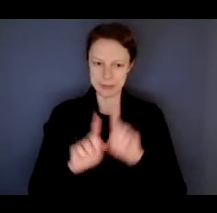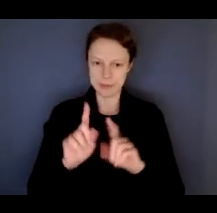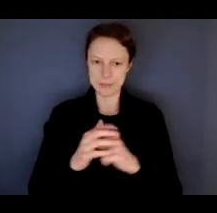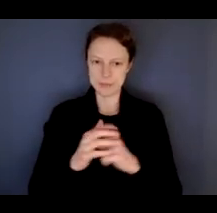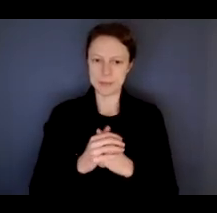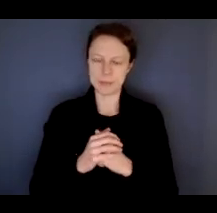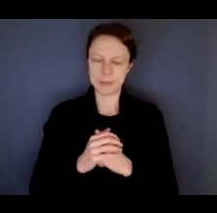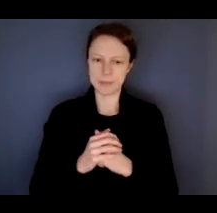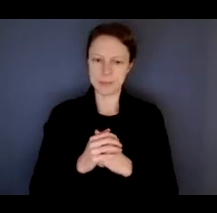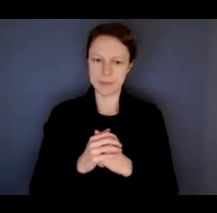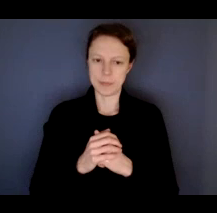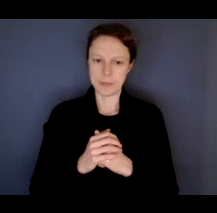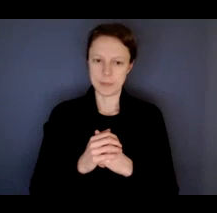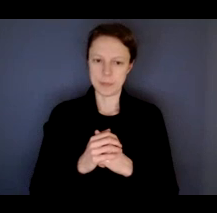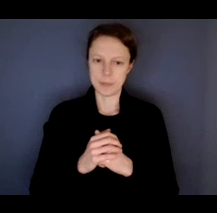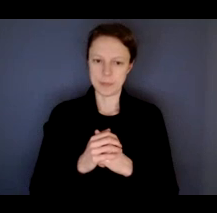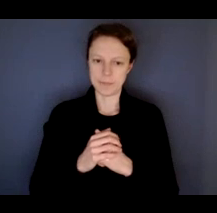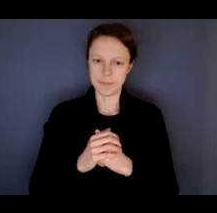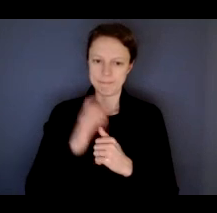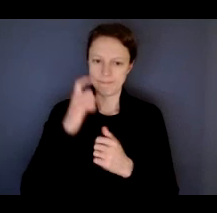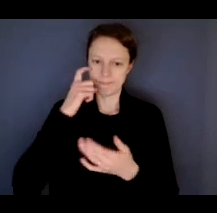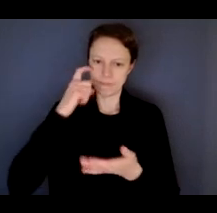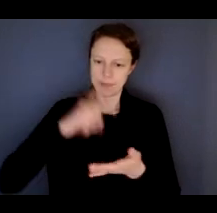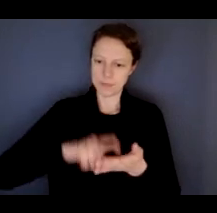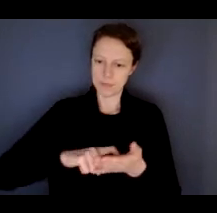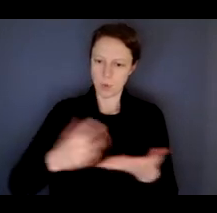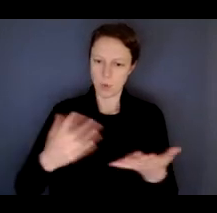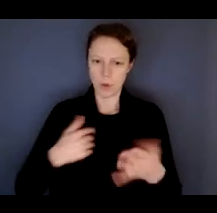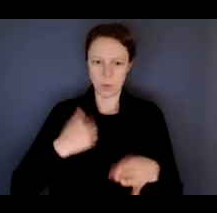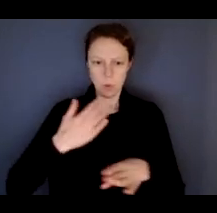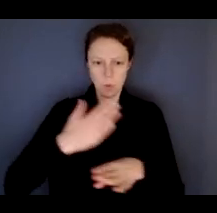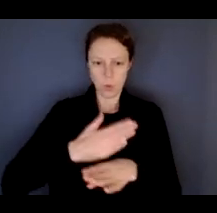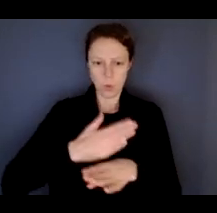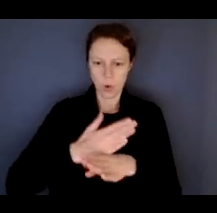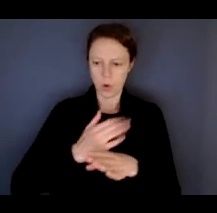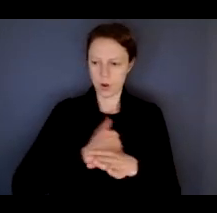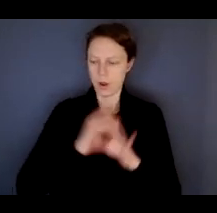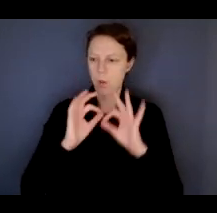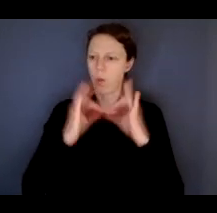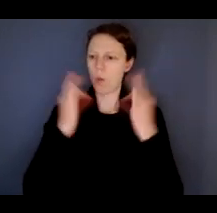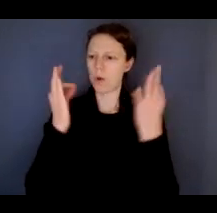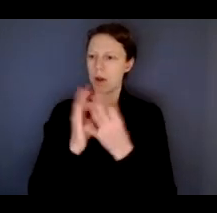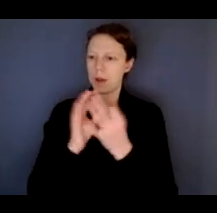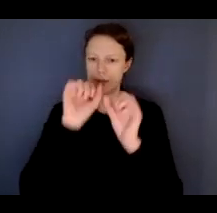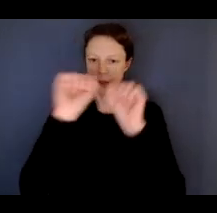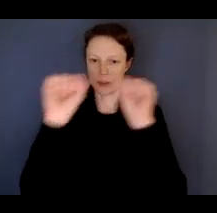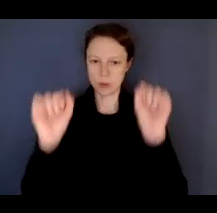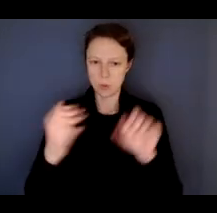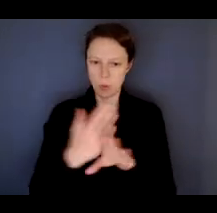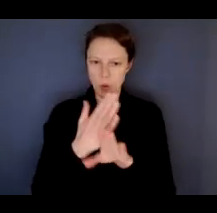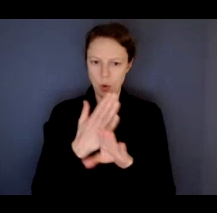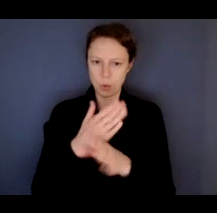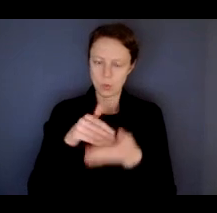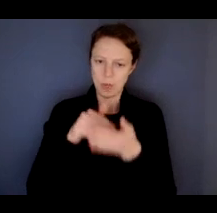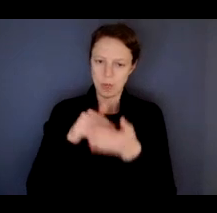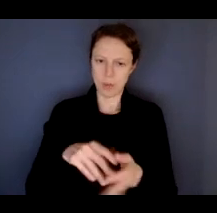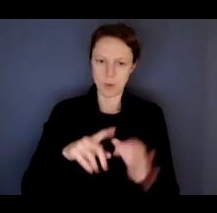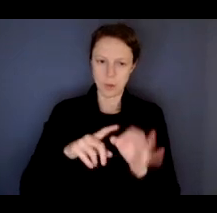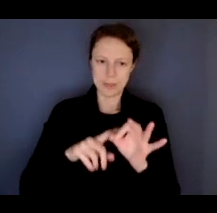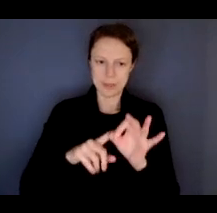where we work and where other organisations work today to help Queenslanders. We pay our respects